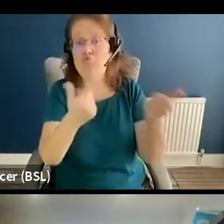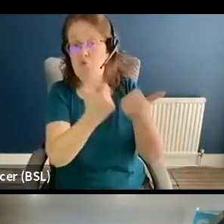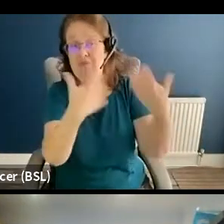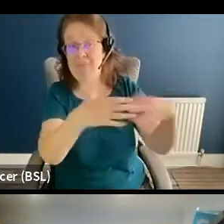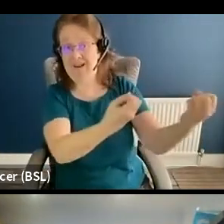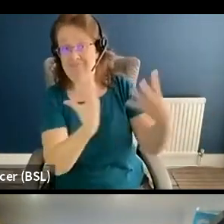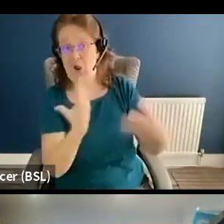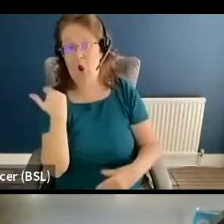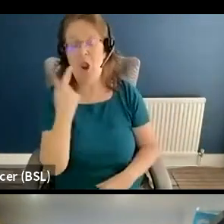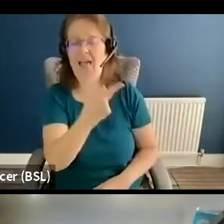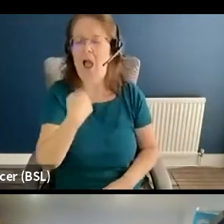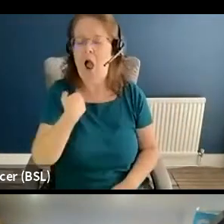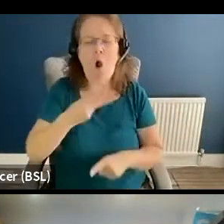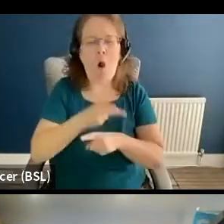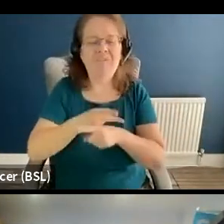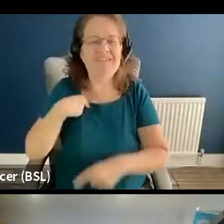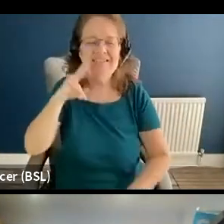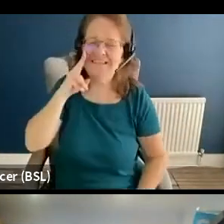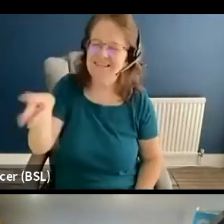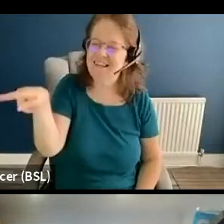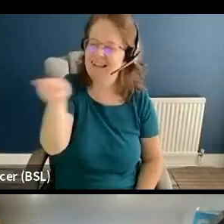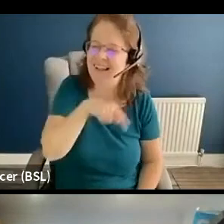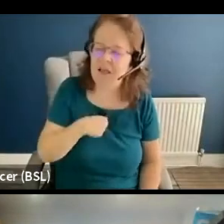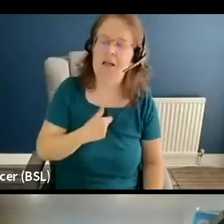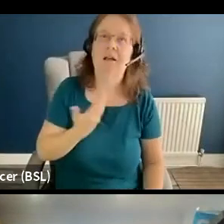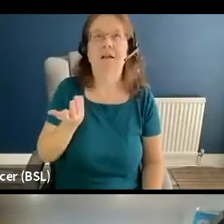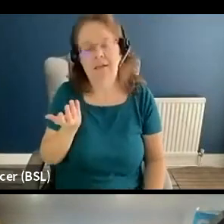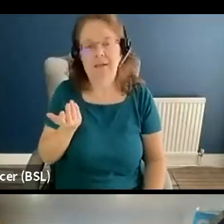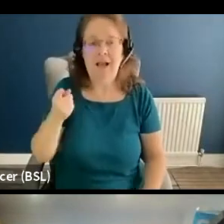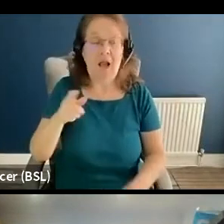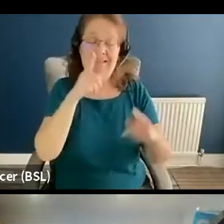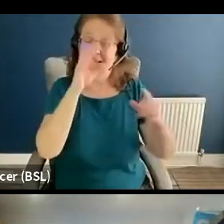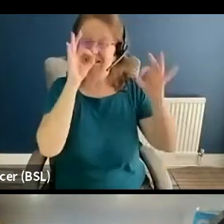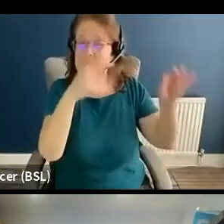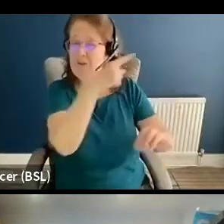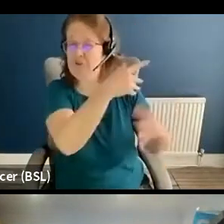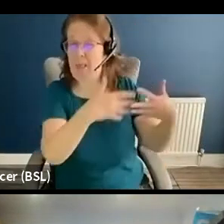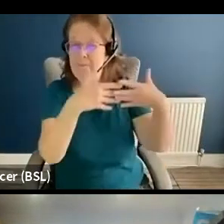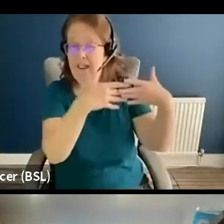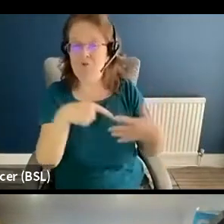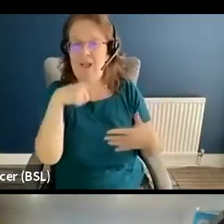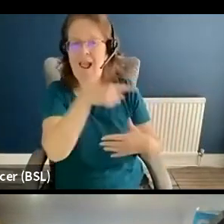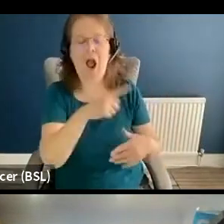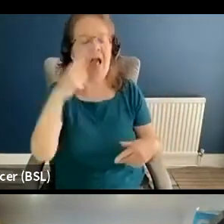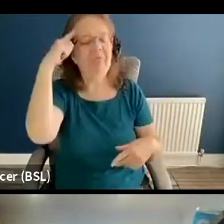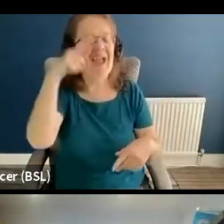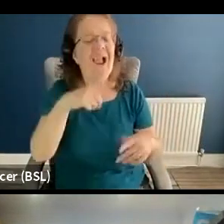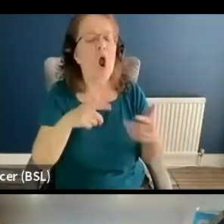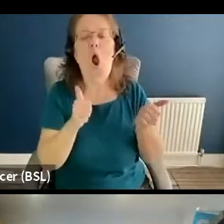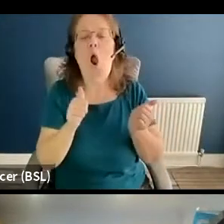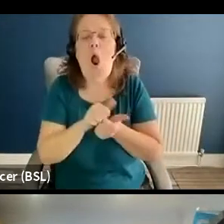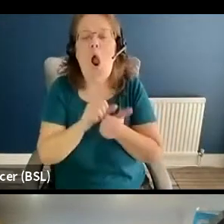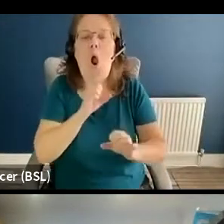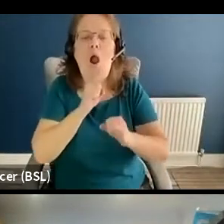I often see sometimes people just, especially in the states, looking at it from a compliance, wanting so much to check the box.